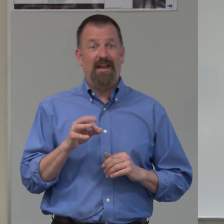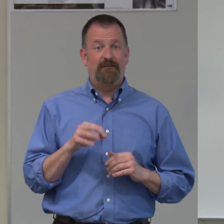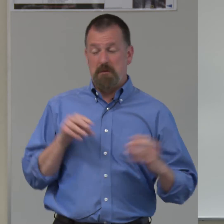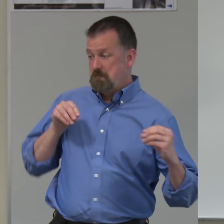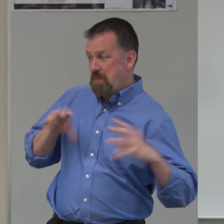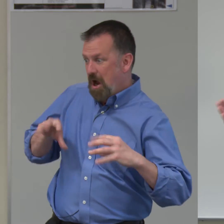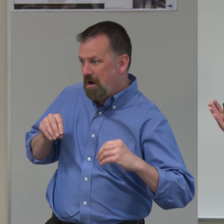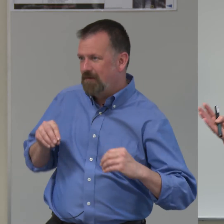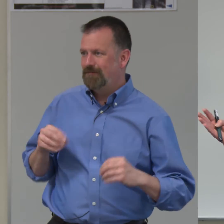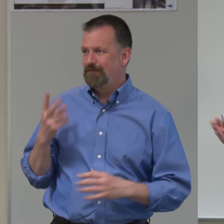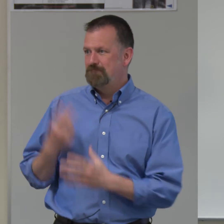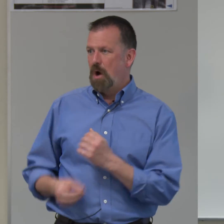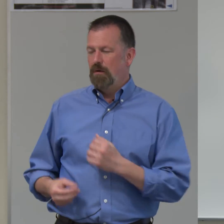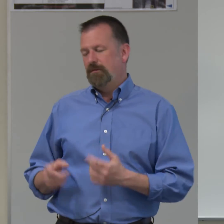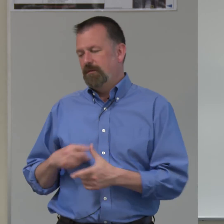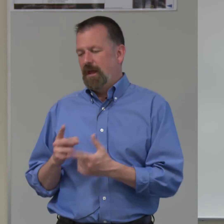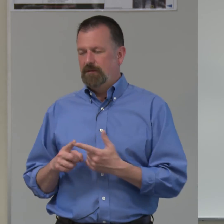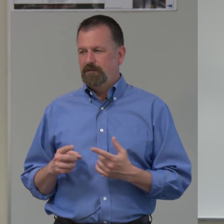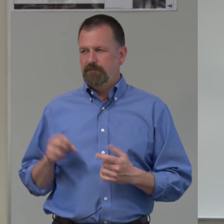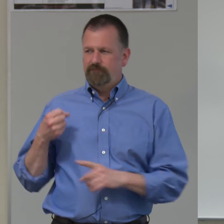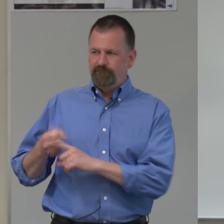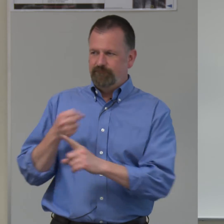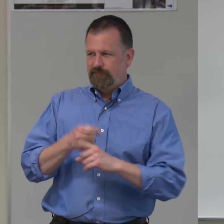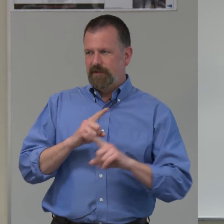hits them more than once and in different ways.